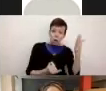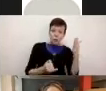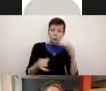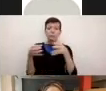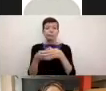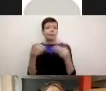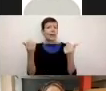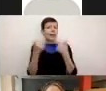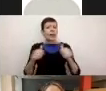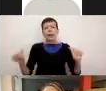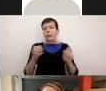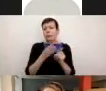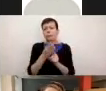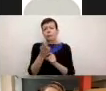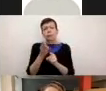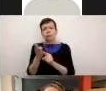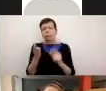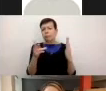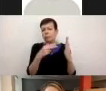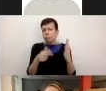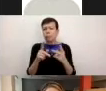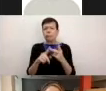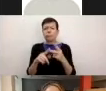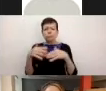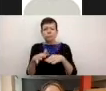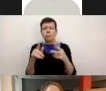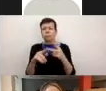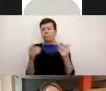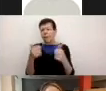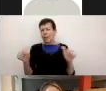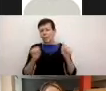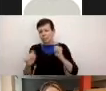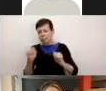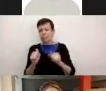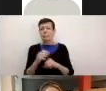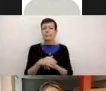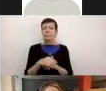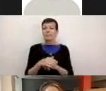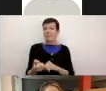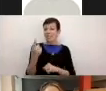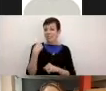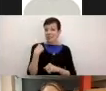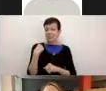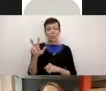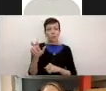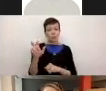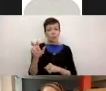In 2021, we received over 300 applications to this program, which was an 80% increase